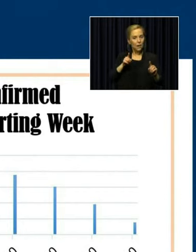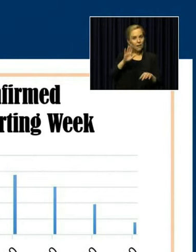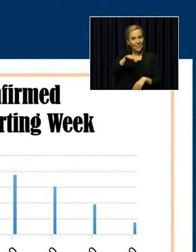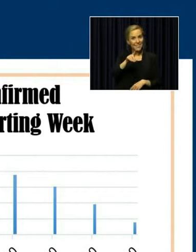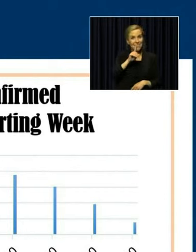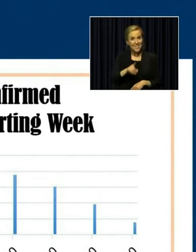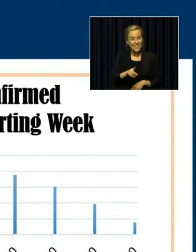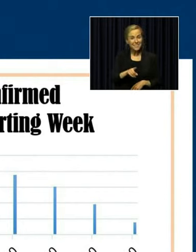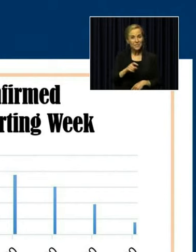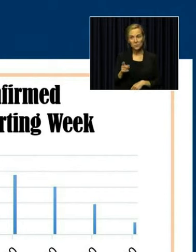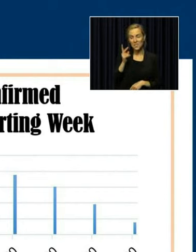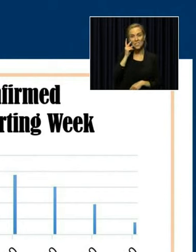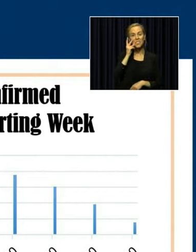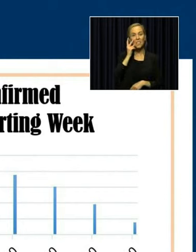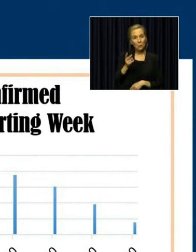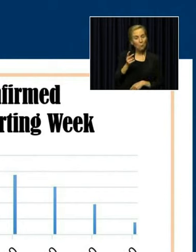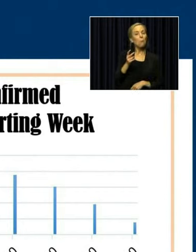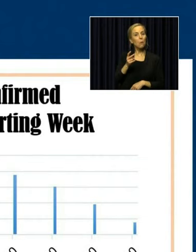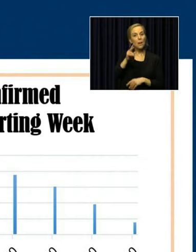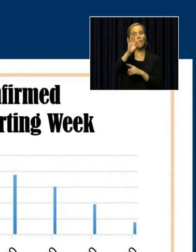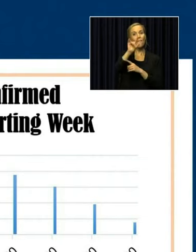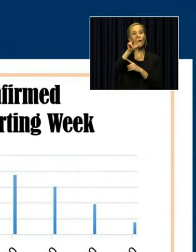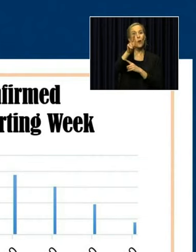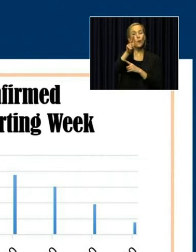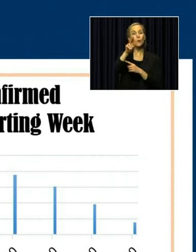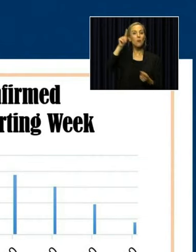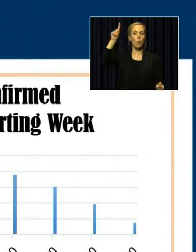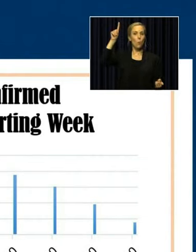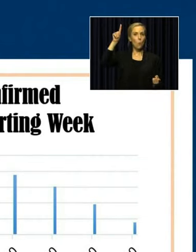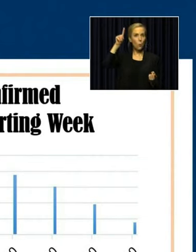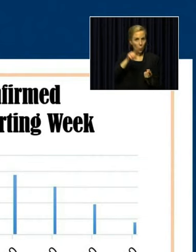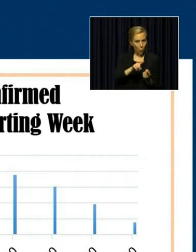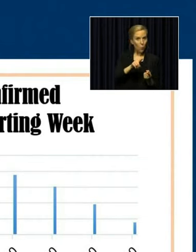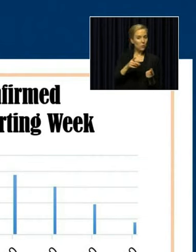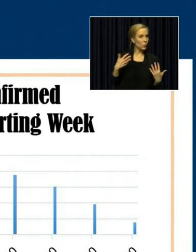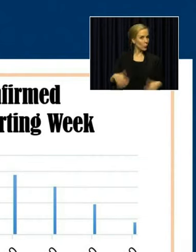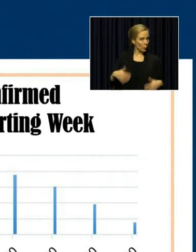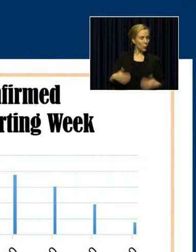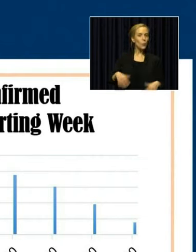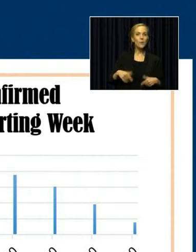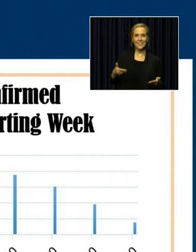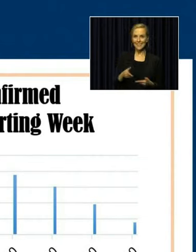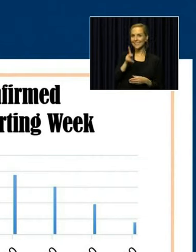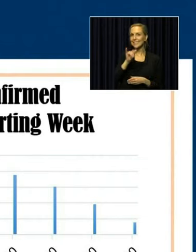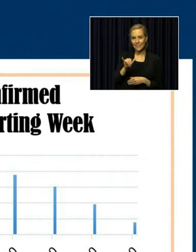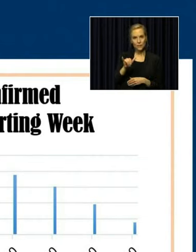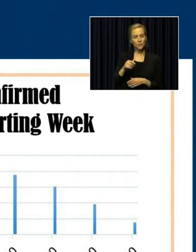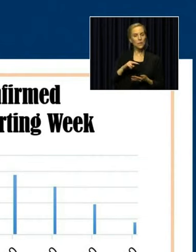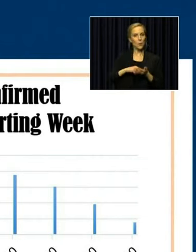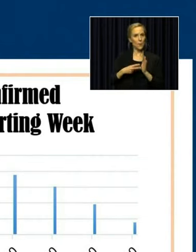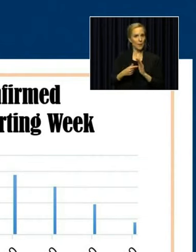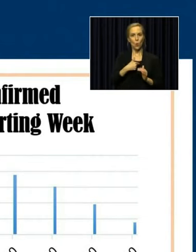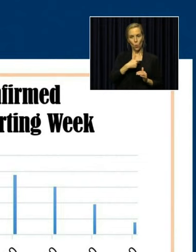SOME MIGHT ARGUE THAT OTHERS ARE JUST PEAKING OR GETTING CLOSE TO IT OR ACCELERATING FASTER.